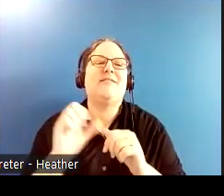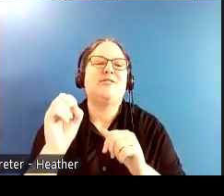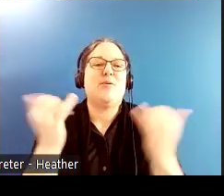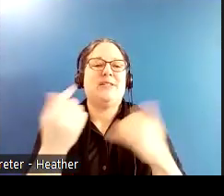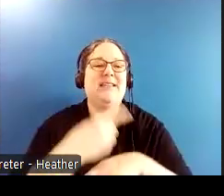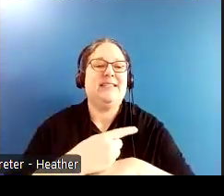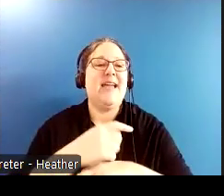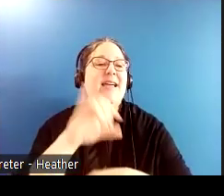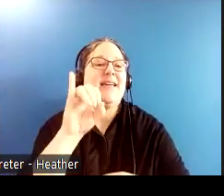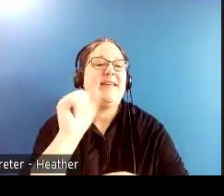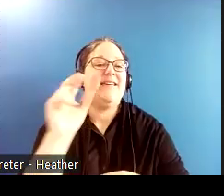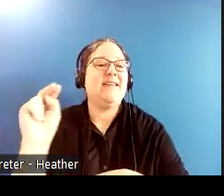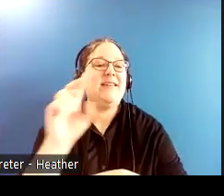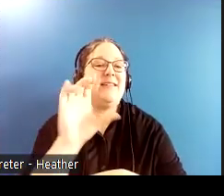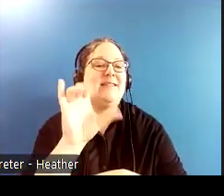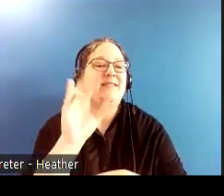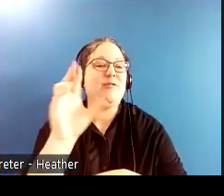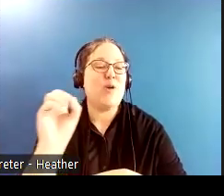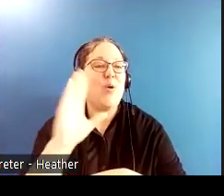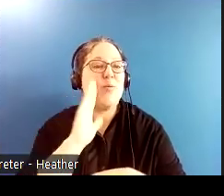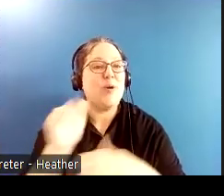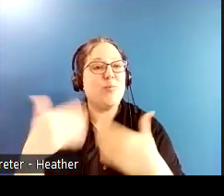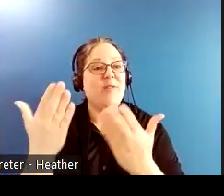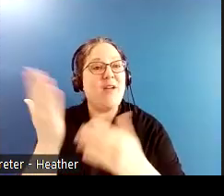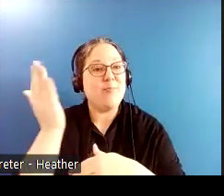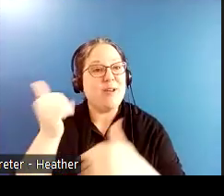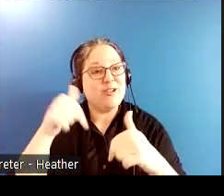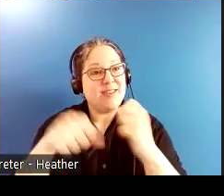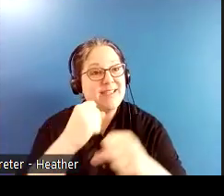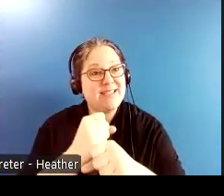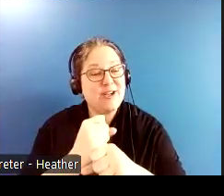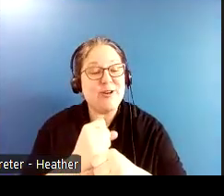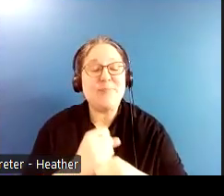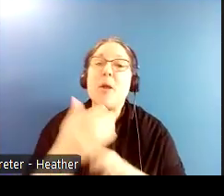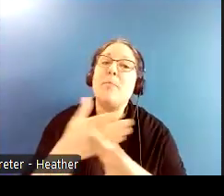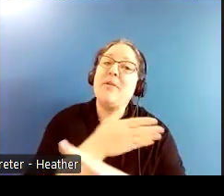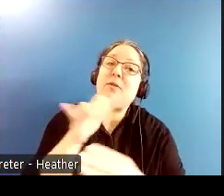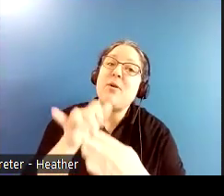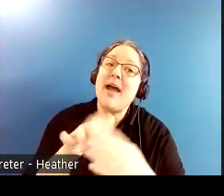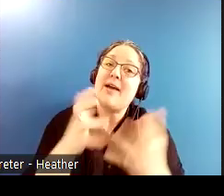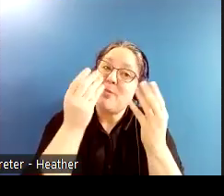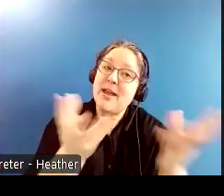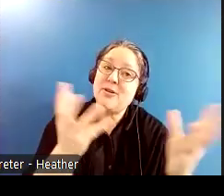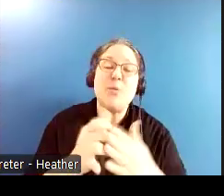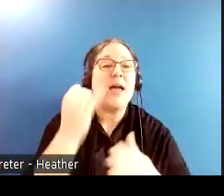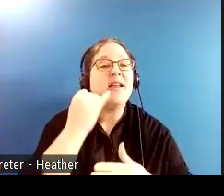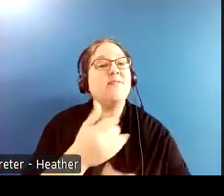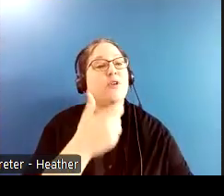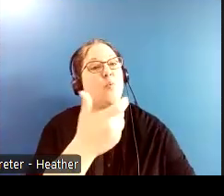this year. Before we get to it, I want to mention the usual things. If you're watching this on Zoom,